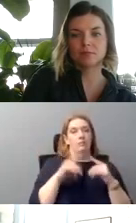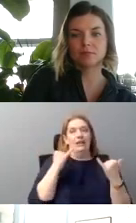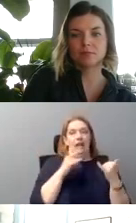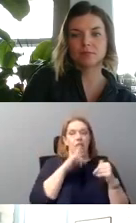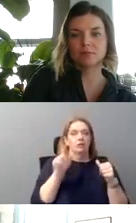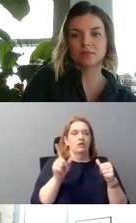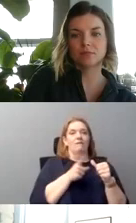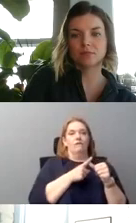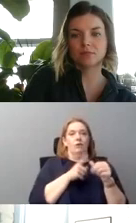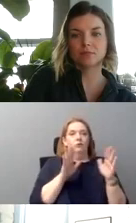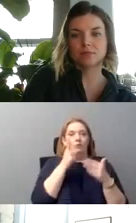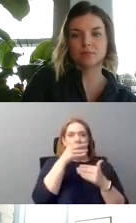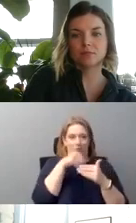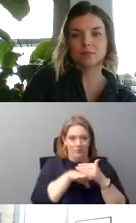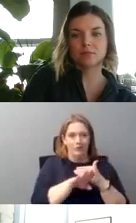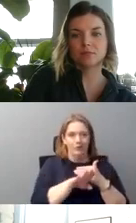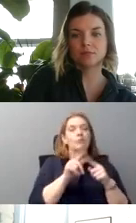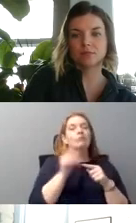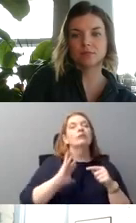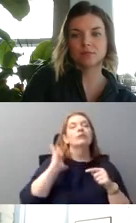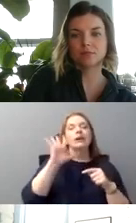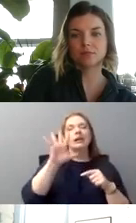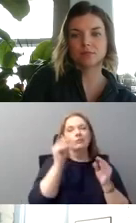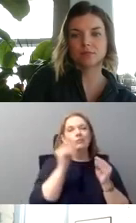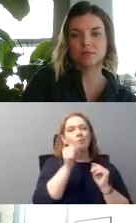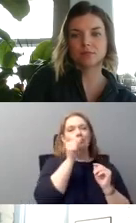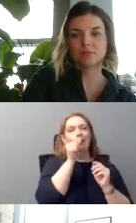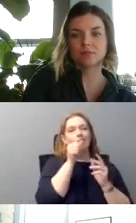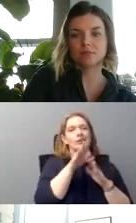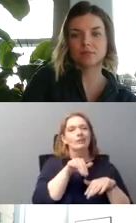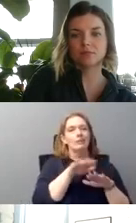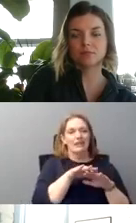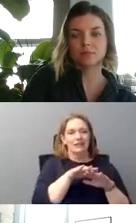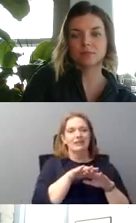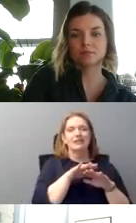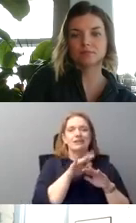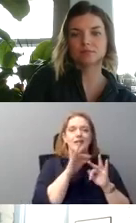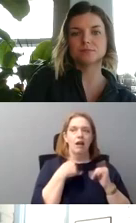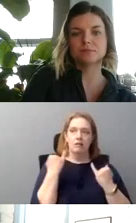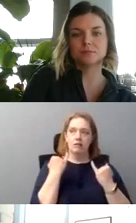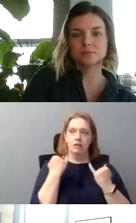place where if he had an idea or had something that needed, he could go down and use the that